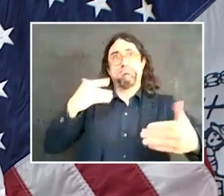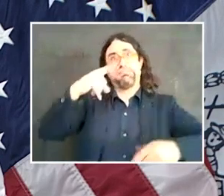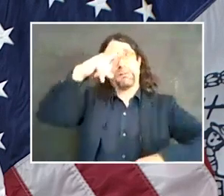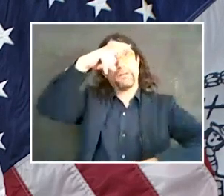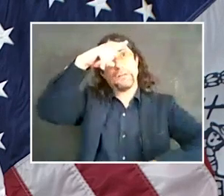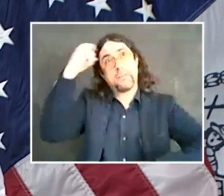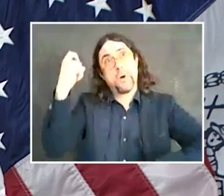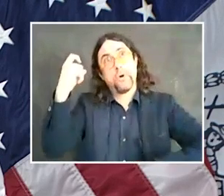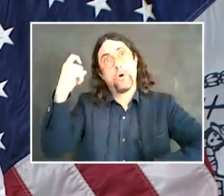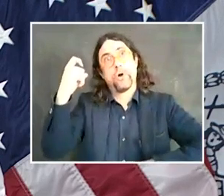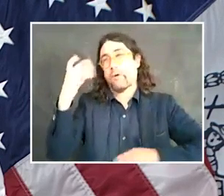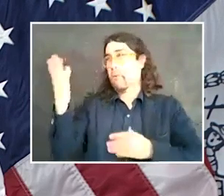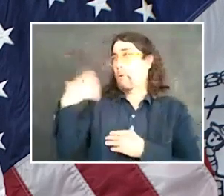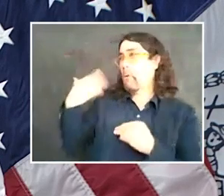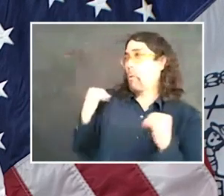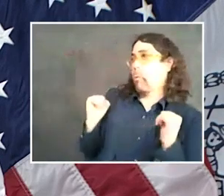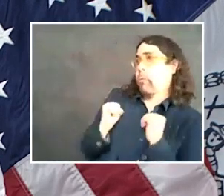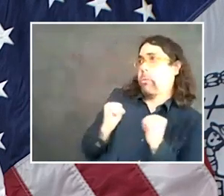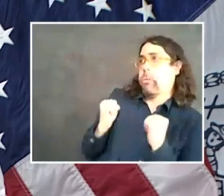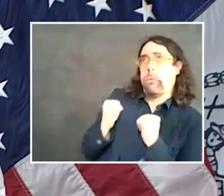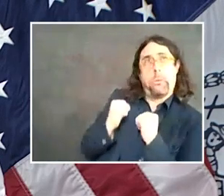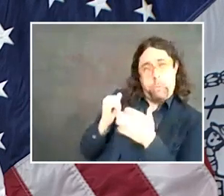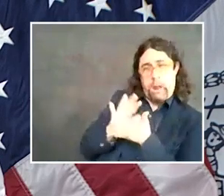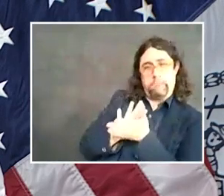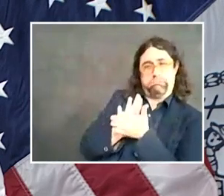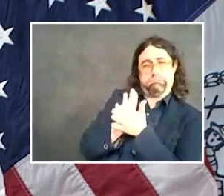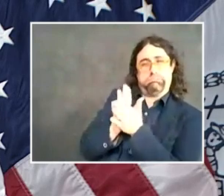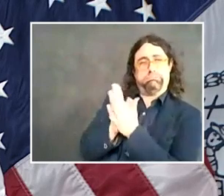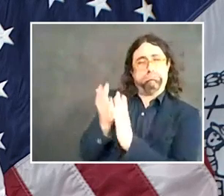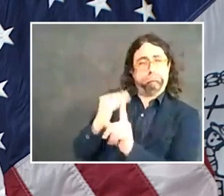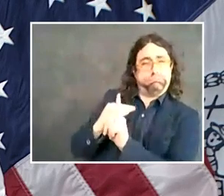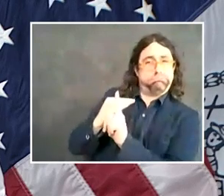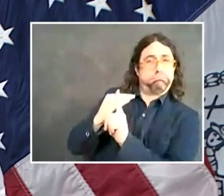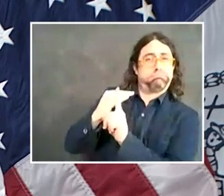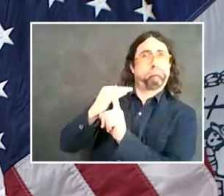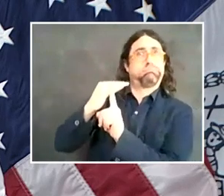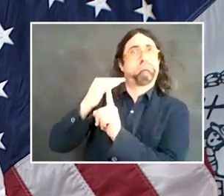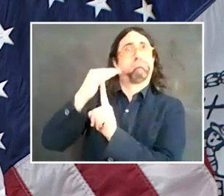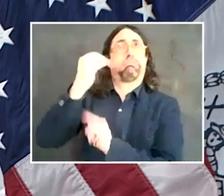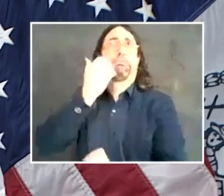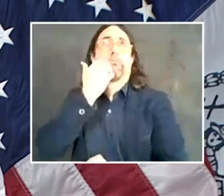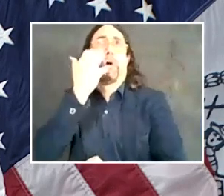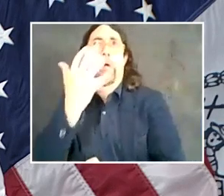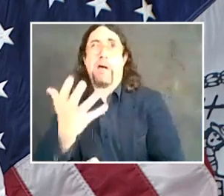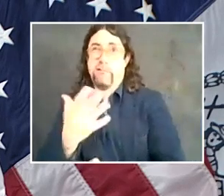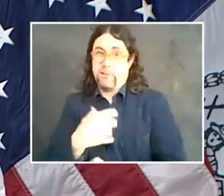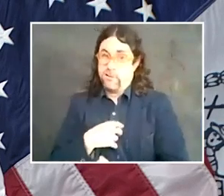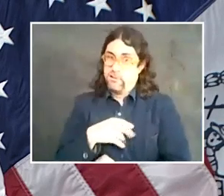TO MANAGE THE EXPECTATIONS AND THE NEEDS OF THIS POPULATION.